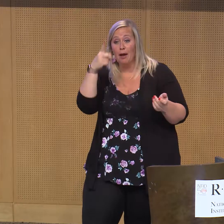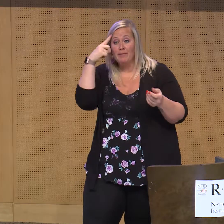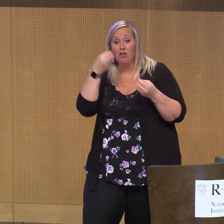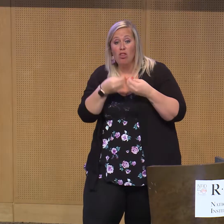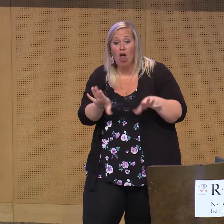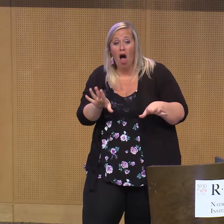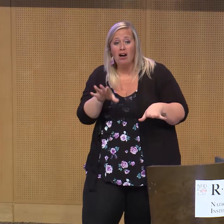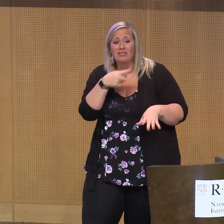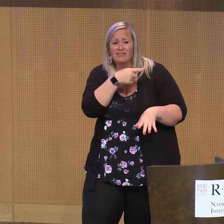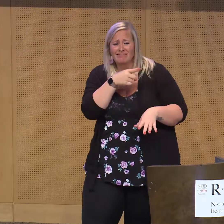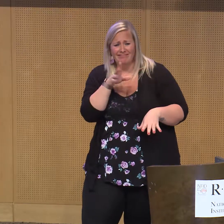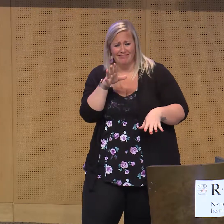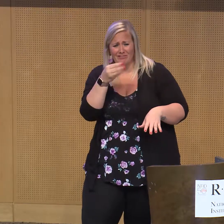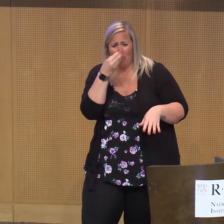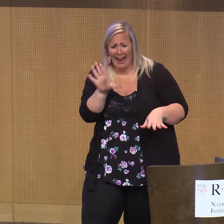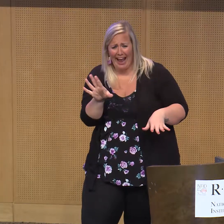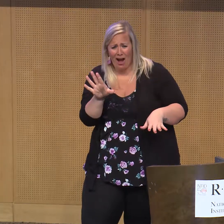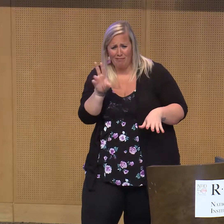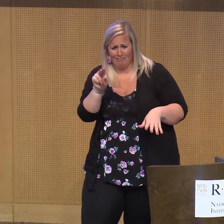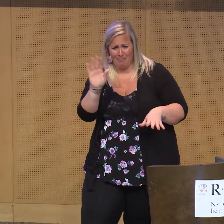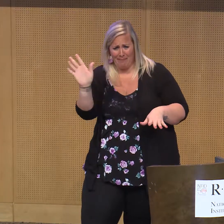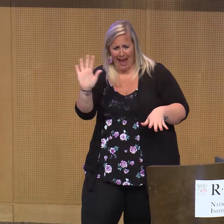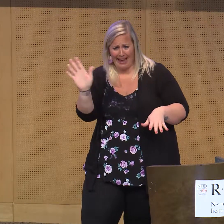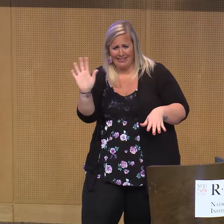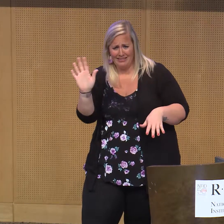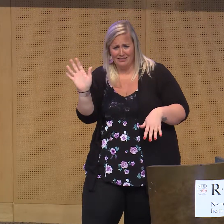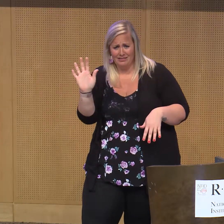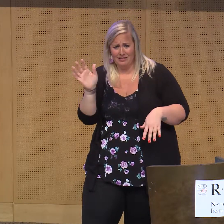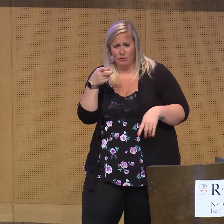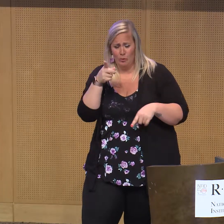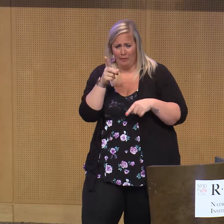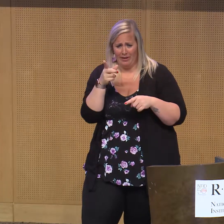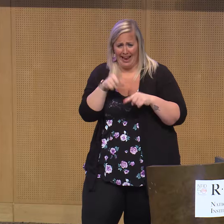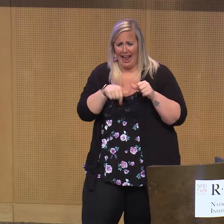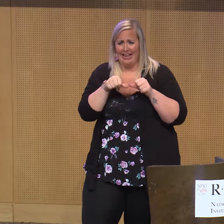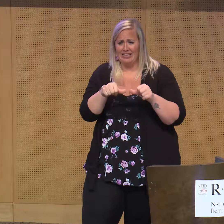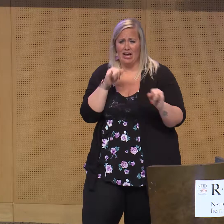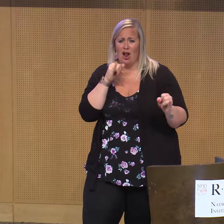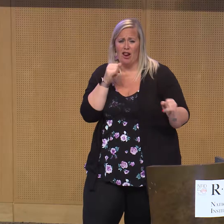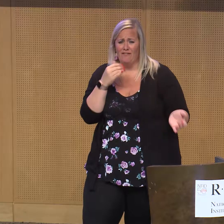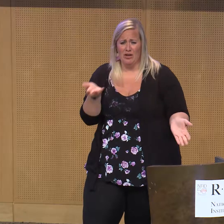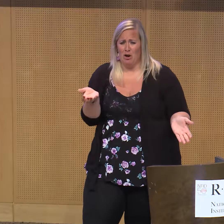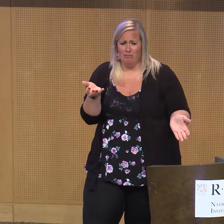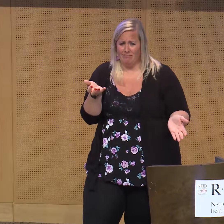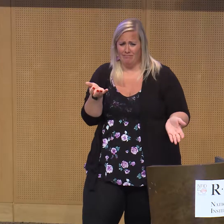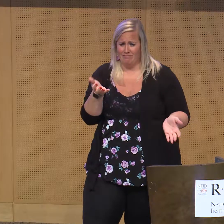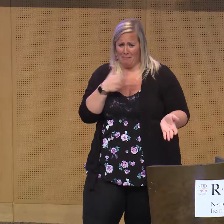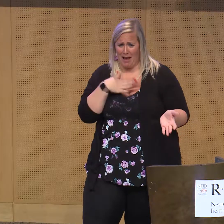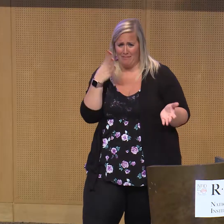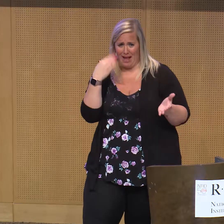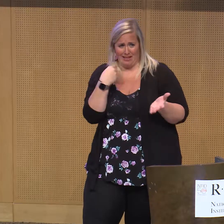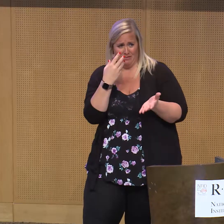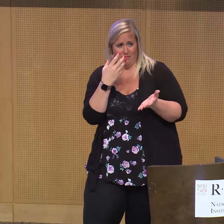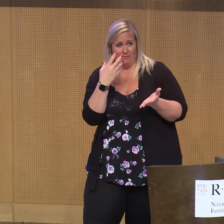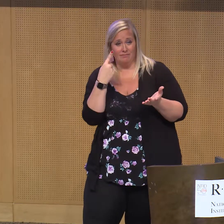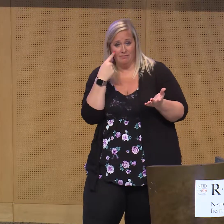because if you arrive late to an interview because you were lost, that employer doesn't care. They've got interviews lined up.